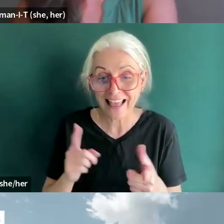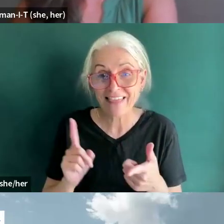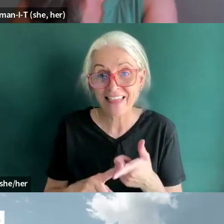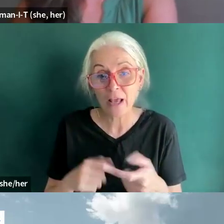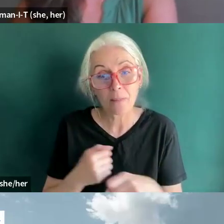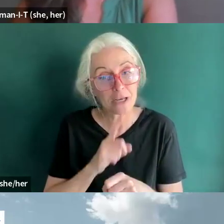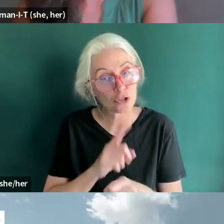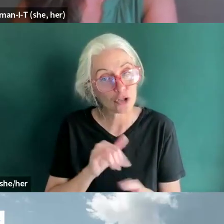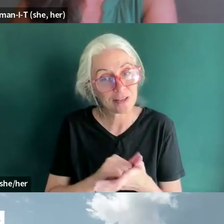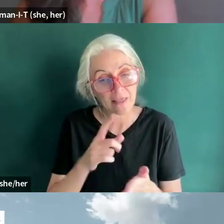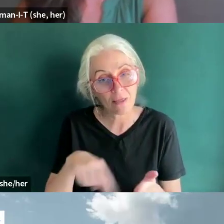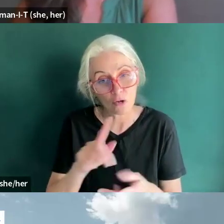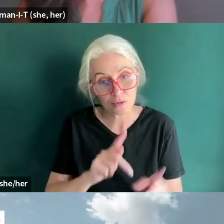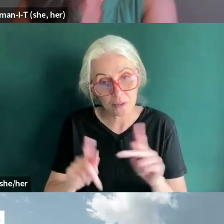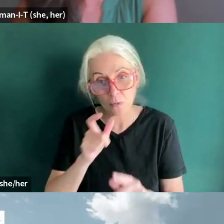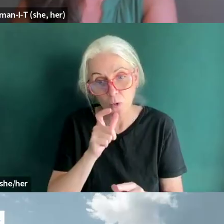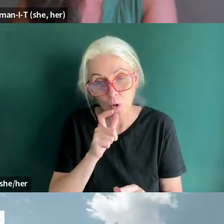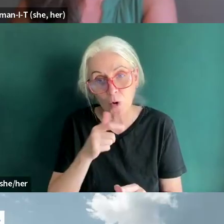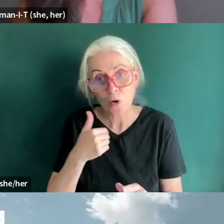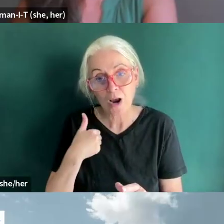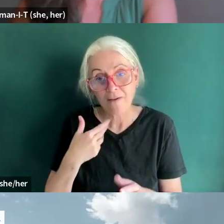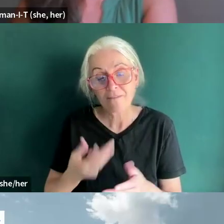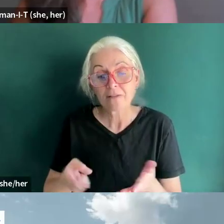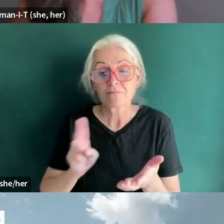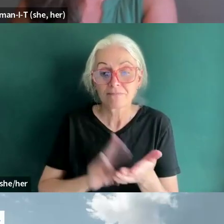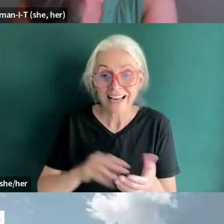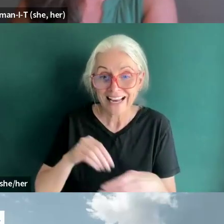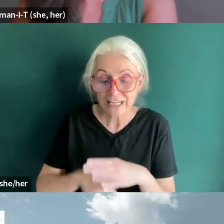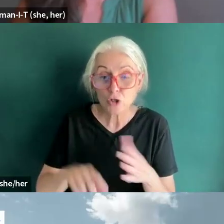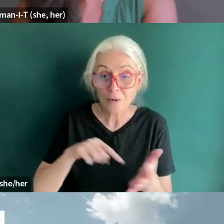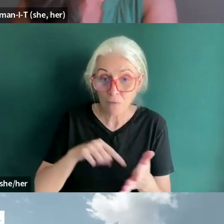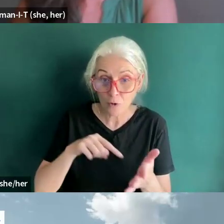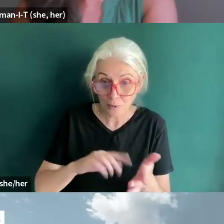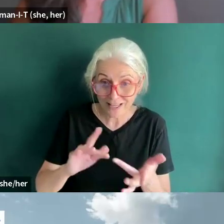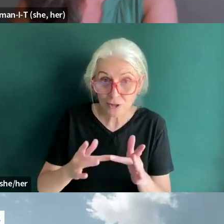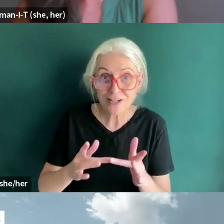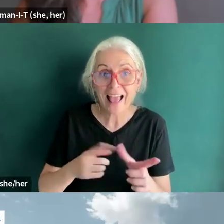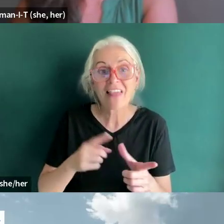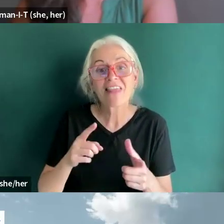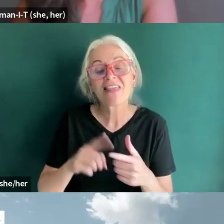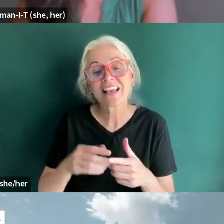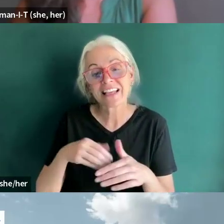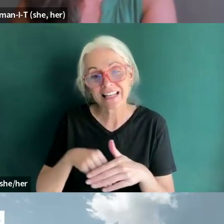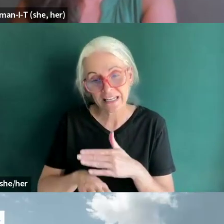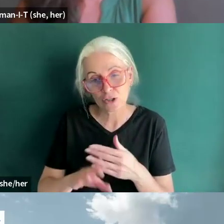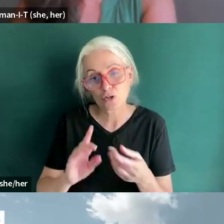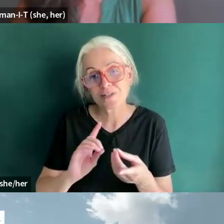make sure that those folks who did get enrolled into affordable internet then get into a digital